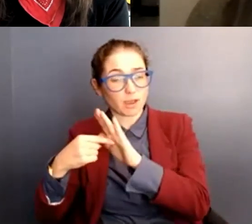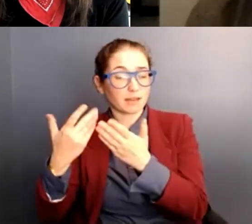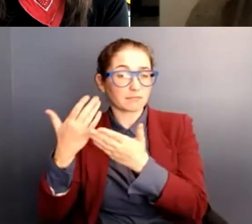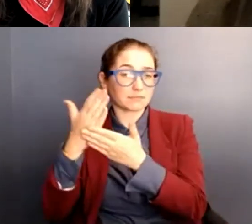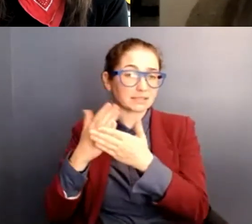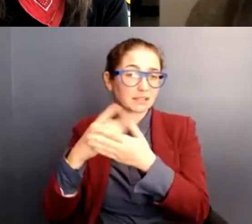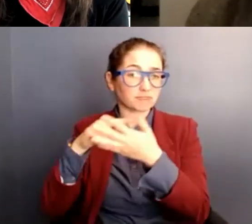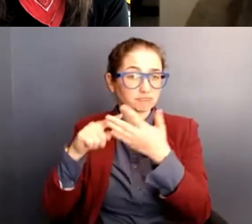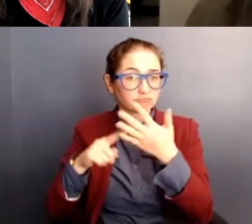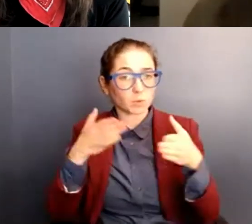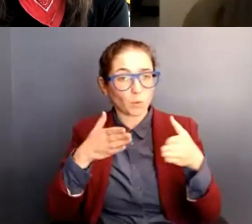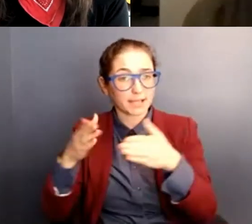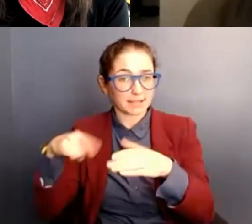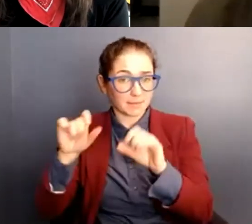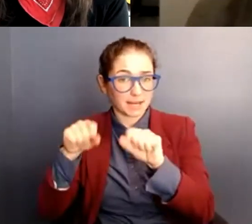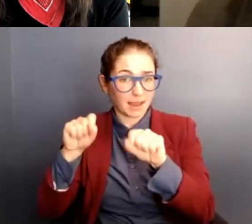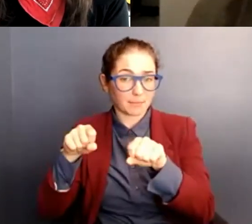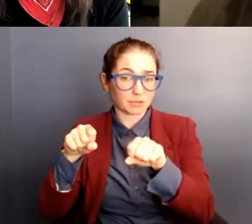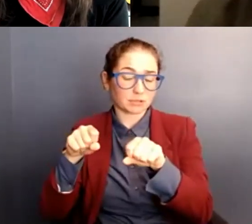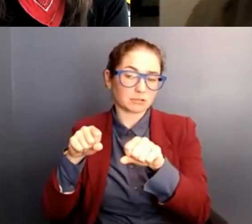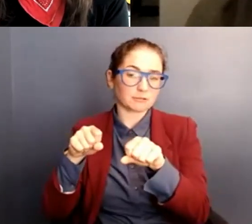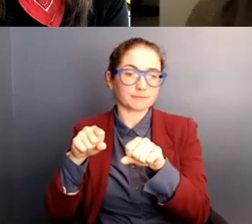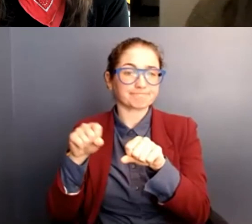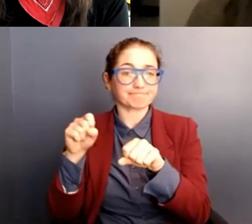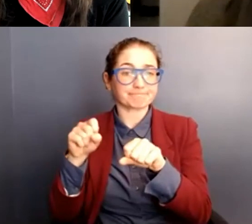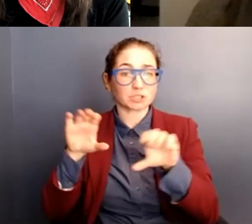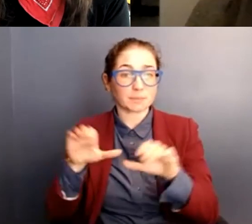able -- they've been able to be accessible is really helpful.